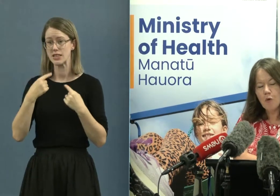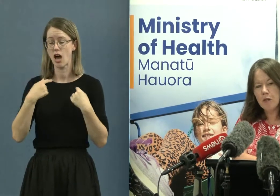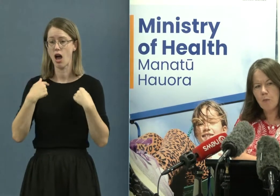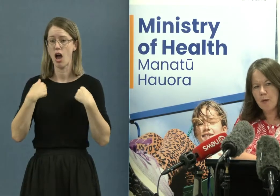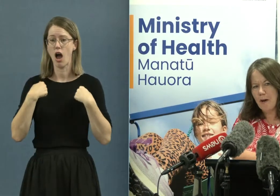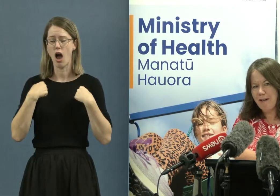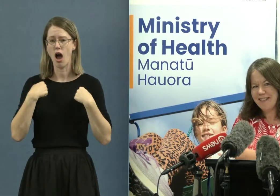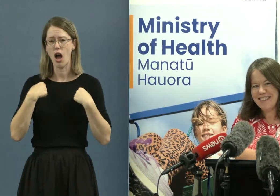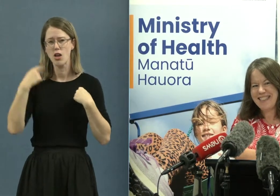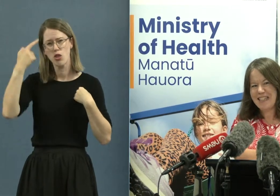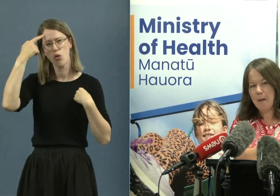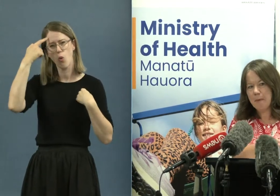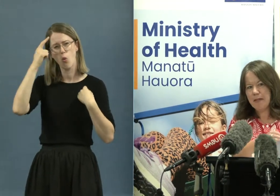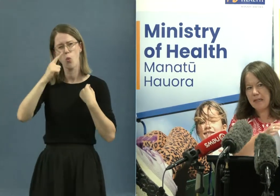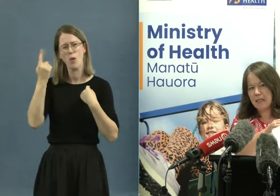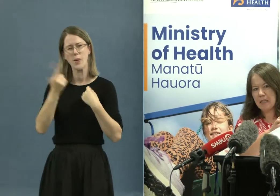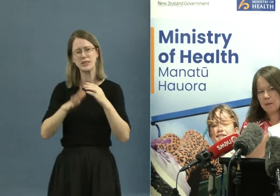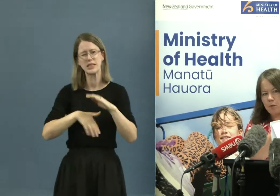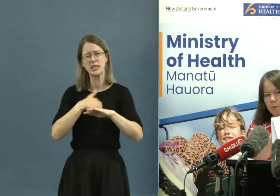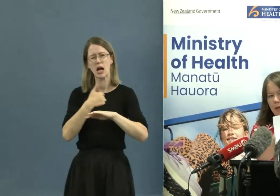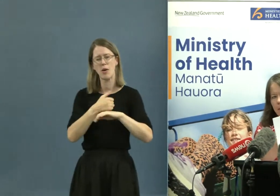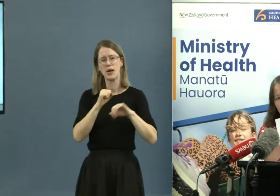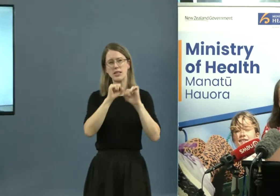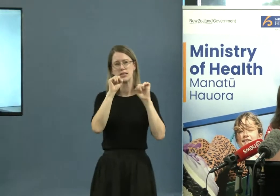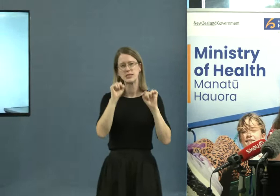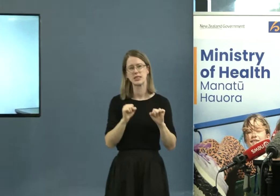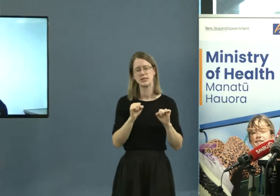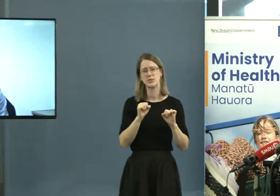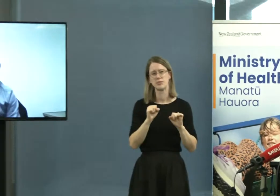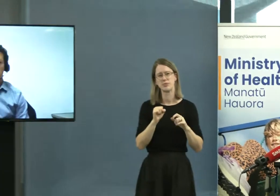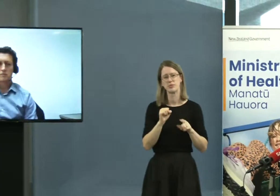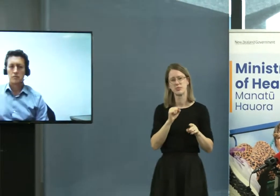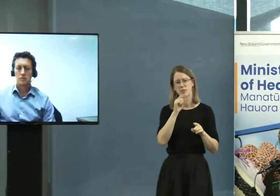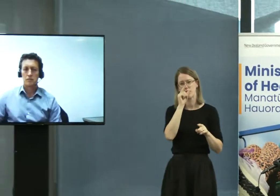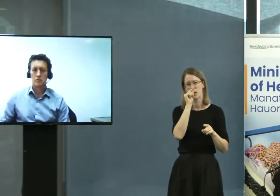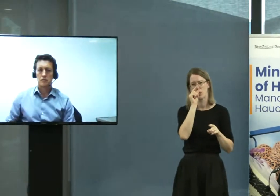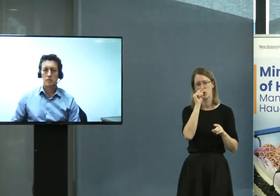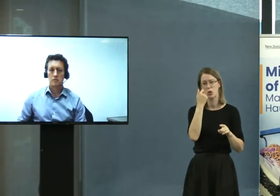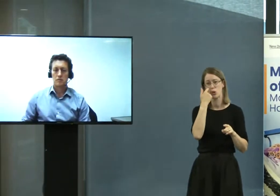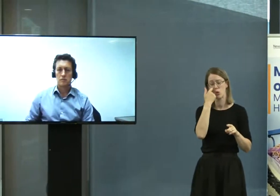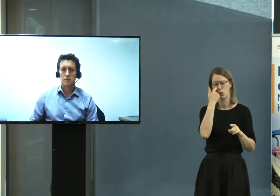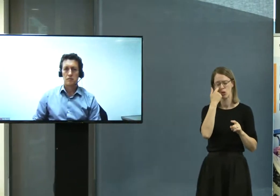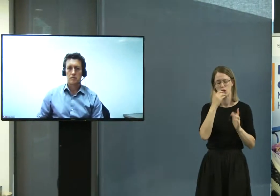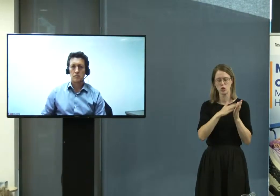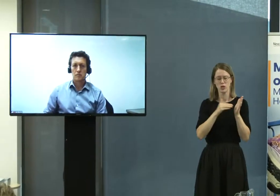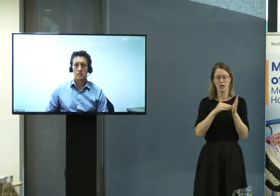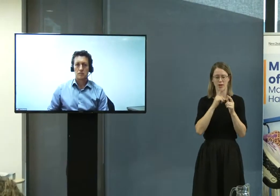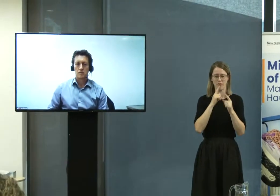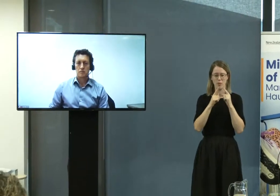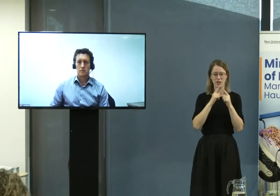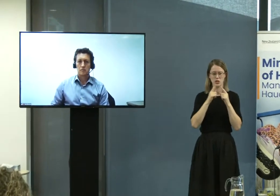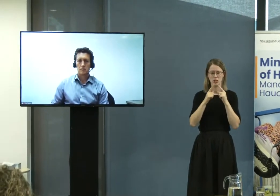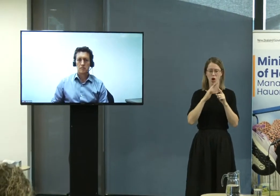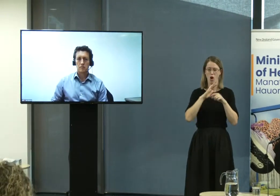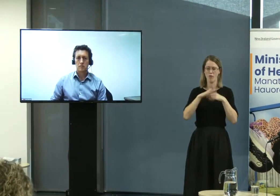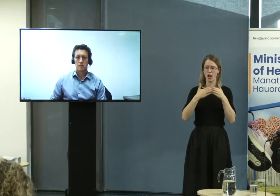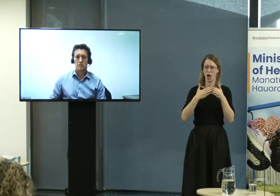that we were actually setting up a system to be able to have